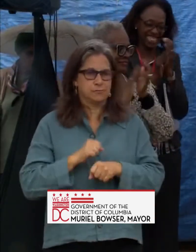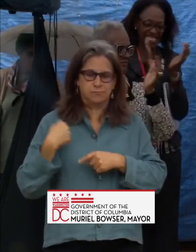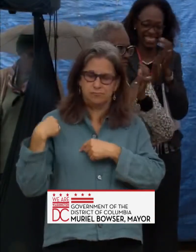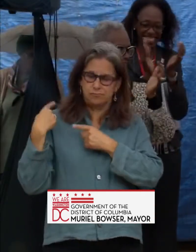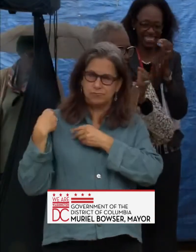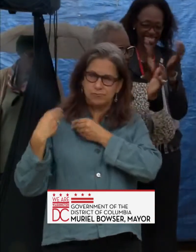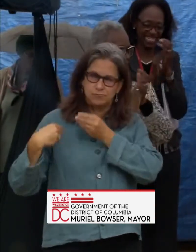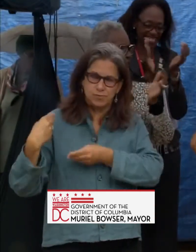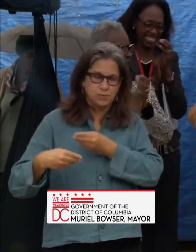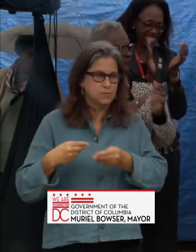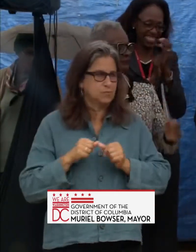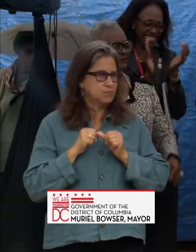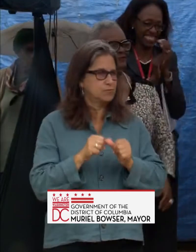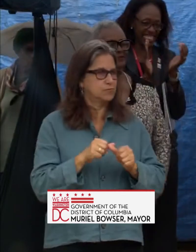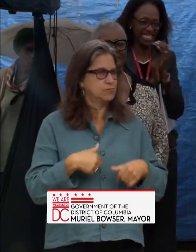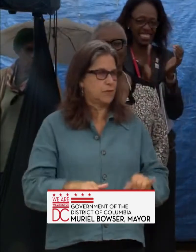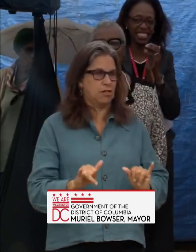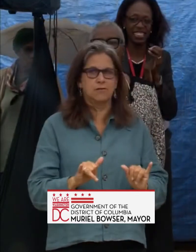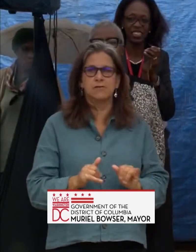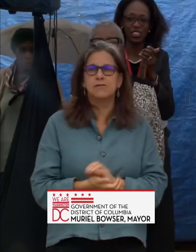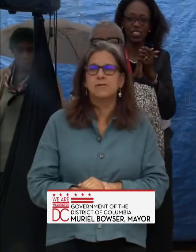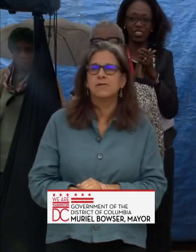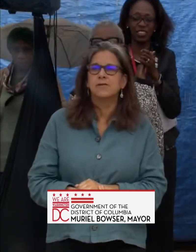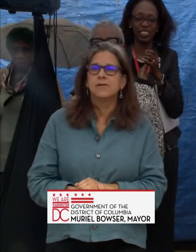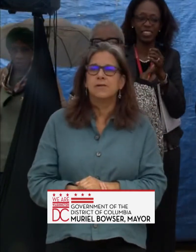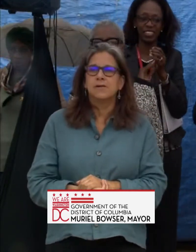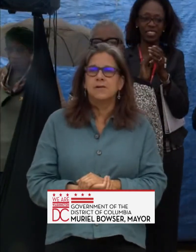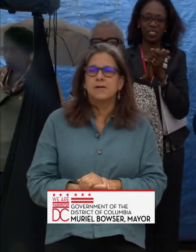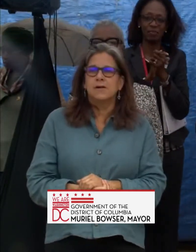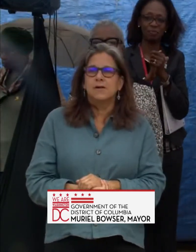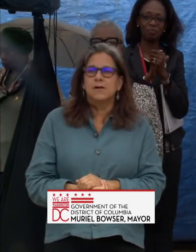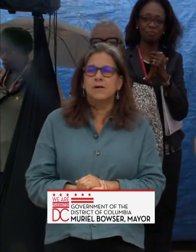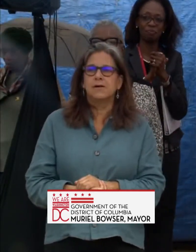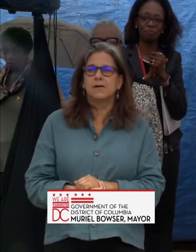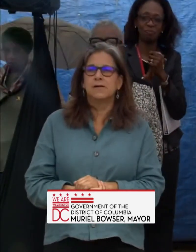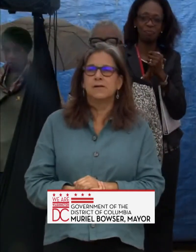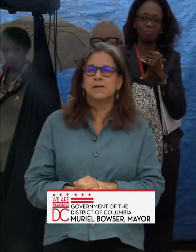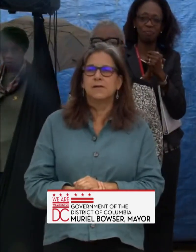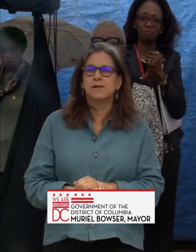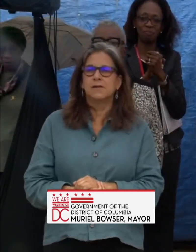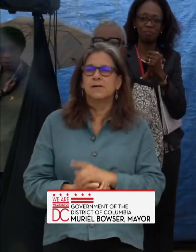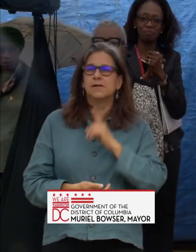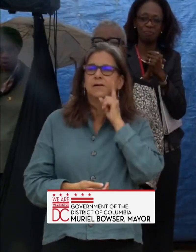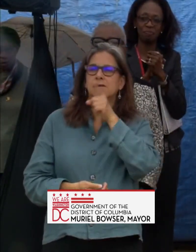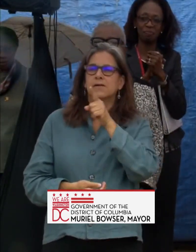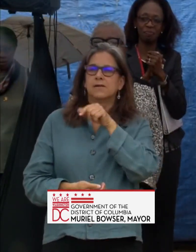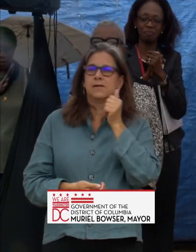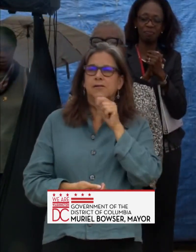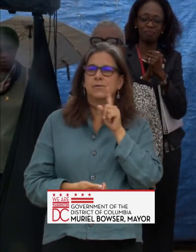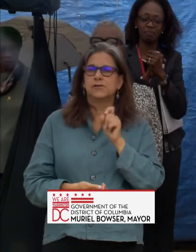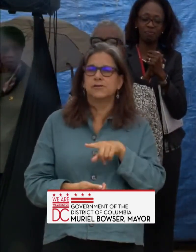OKAY. TOM, YES. KENNEDY STREET, THE MERCHANTS AND PEOPLE WHO LIVE AROUND HERE,